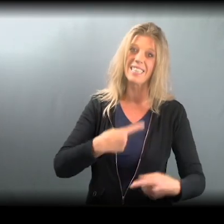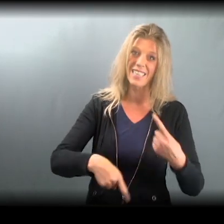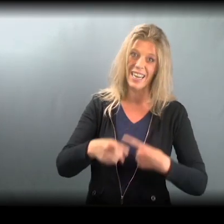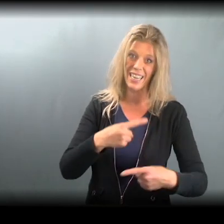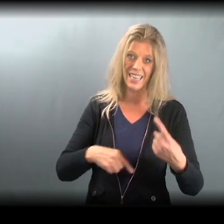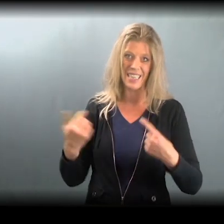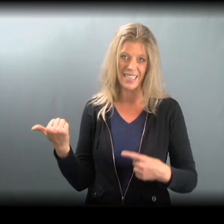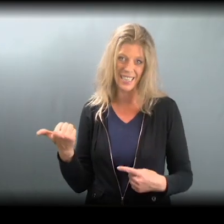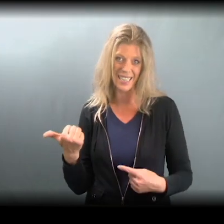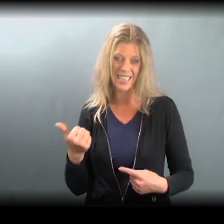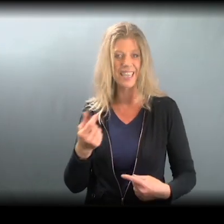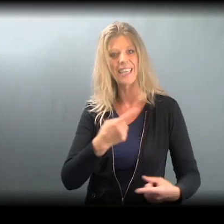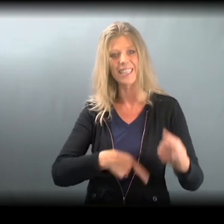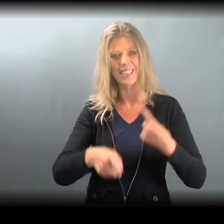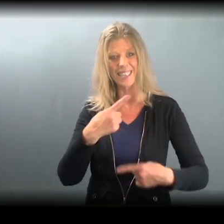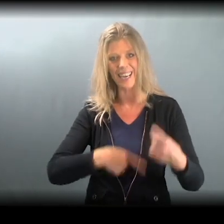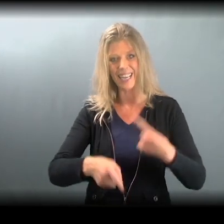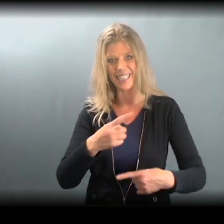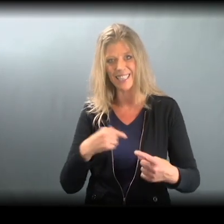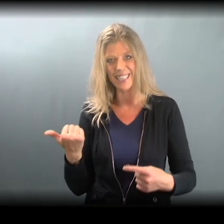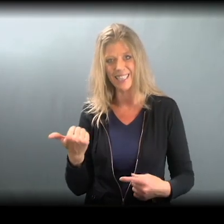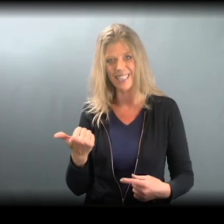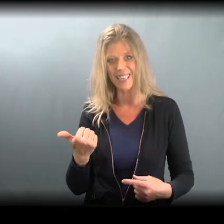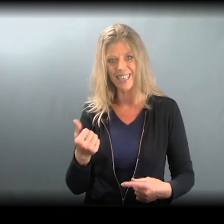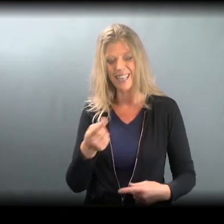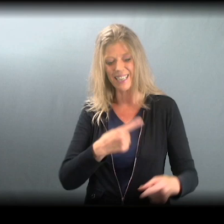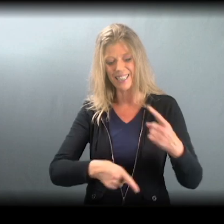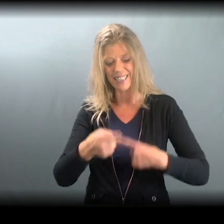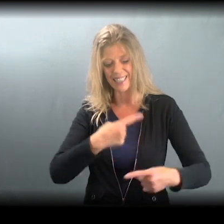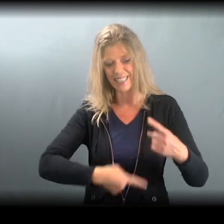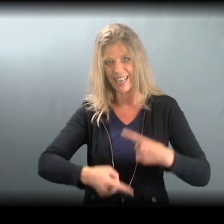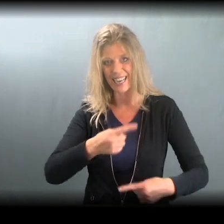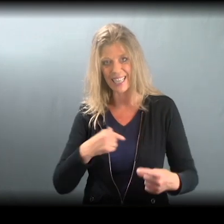SIGNS